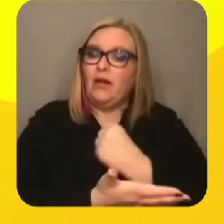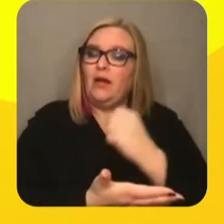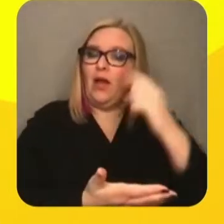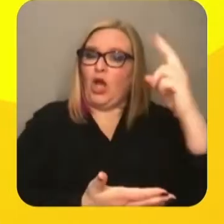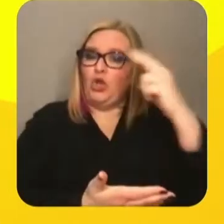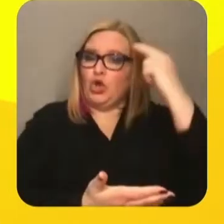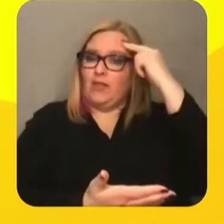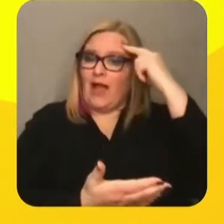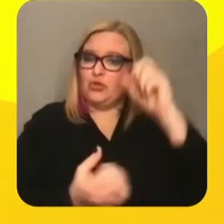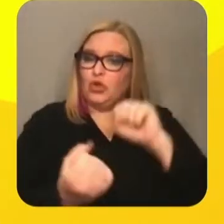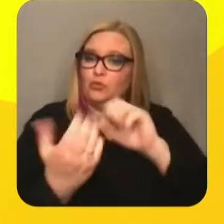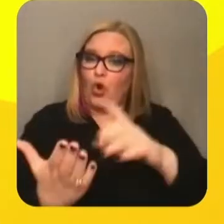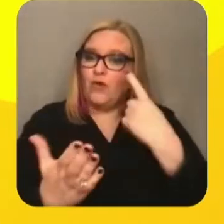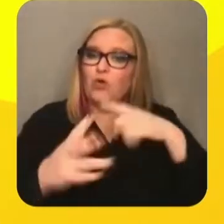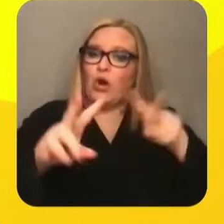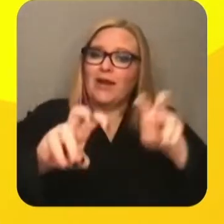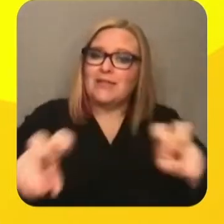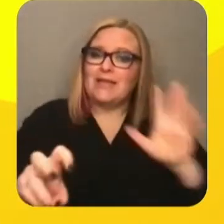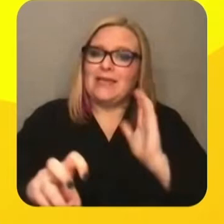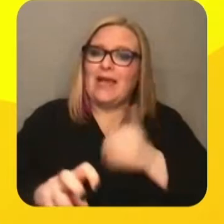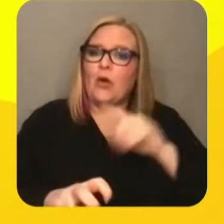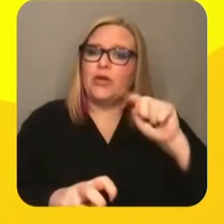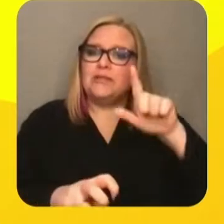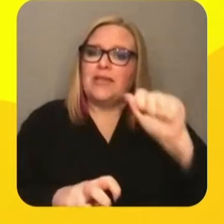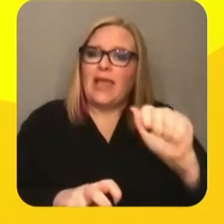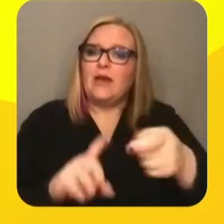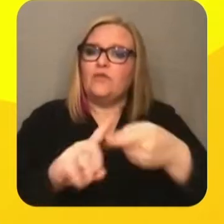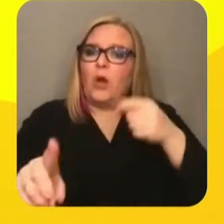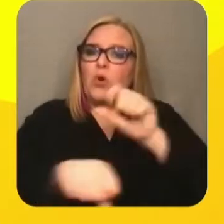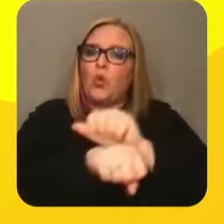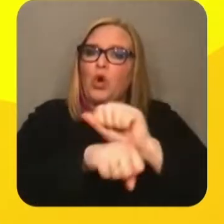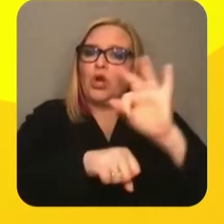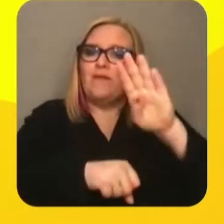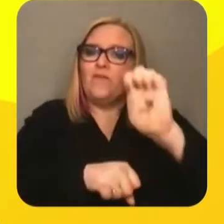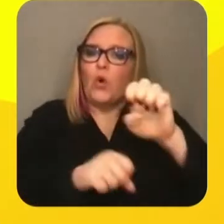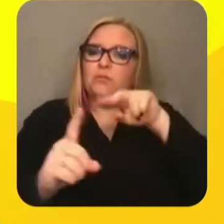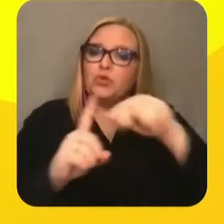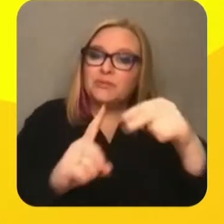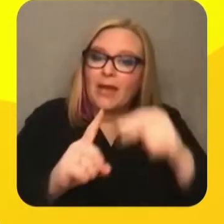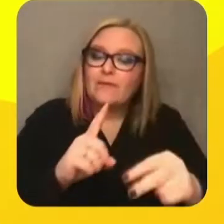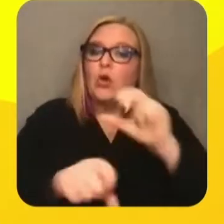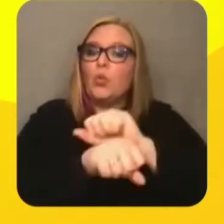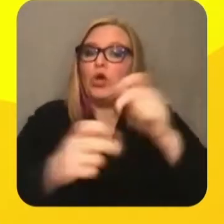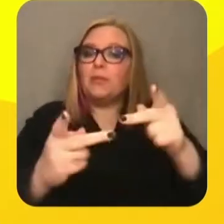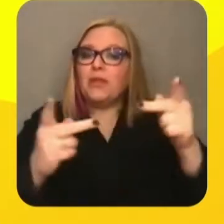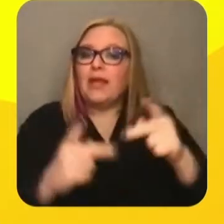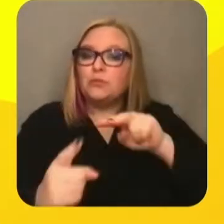only assessing our data from a workforce perspective, a workplace perspective and a marketplace perspective.